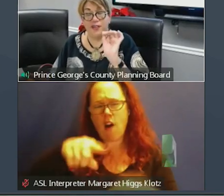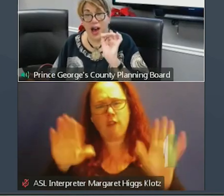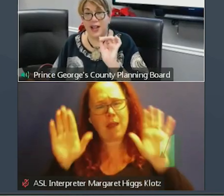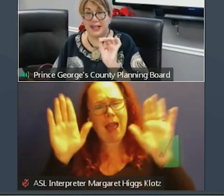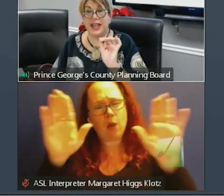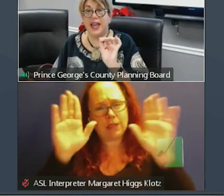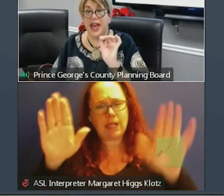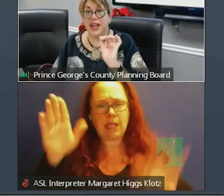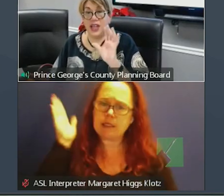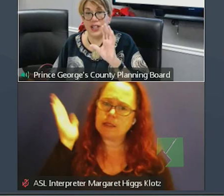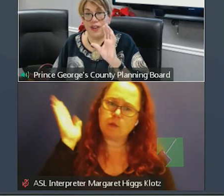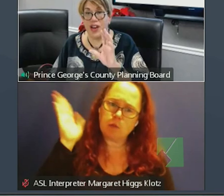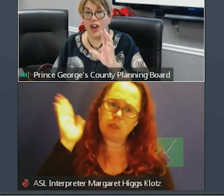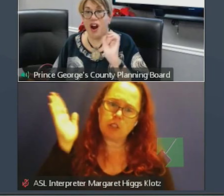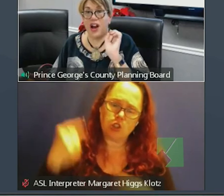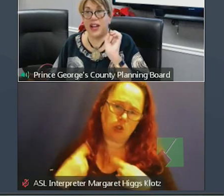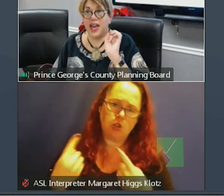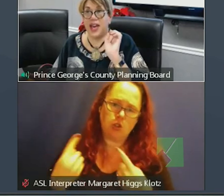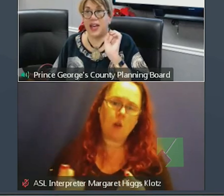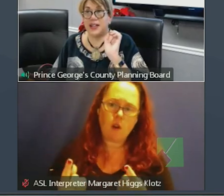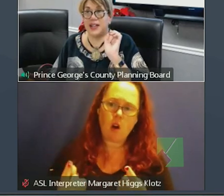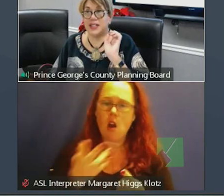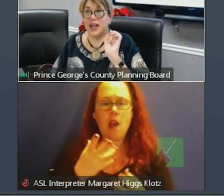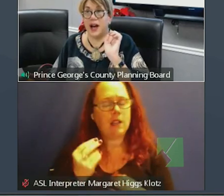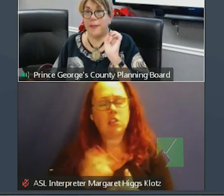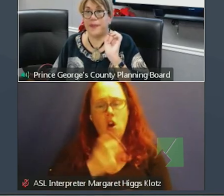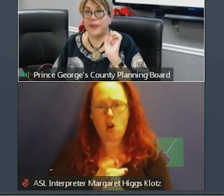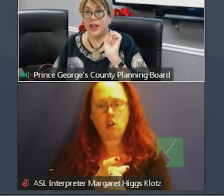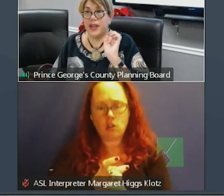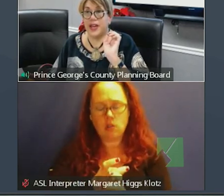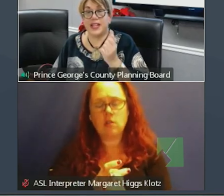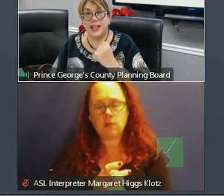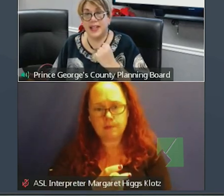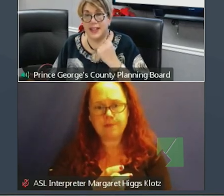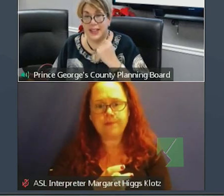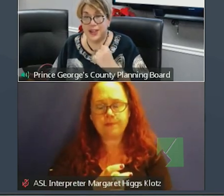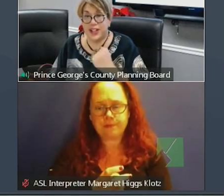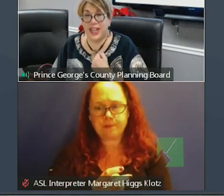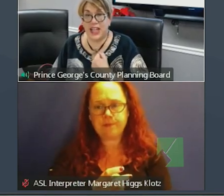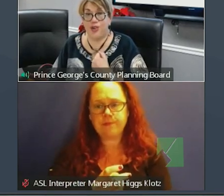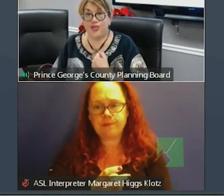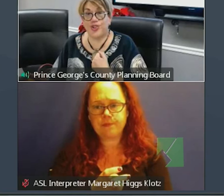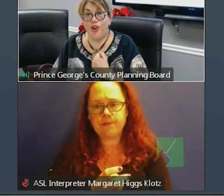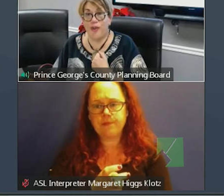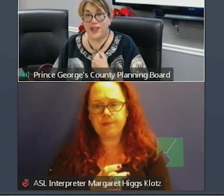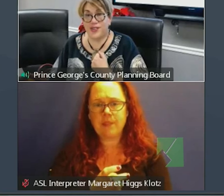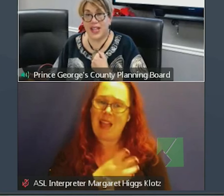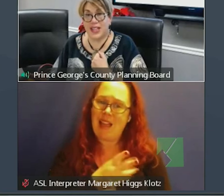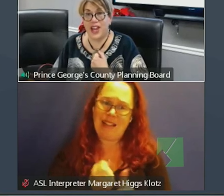honestly, and it's very hard and it's, and it's literally hitting close to home. I understand that,